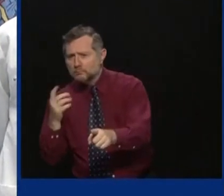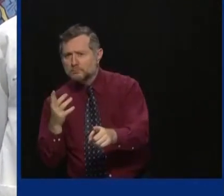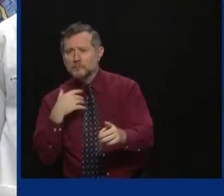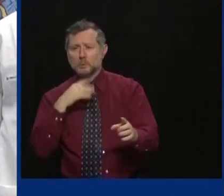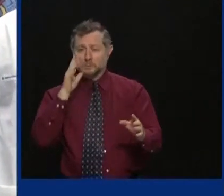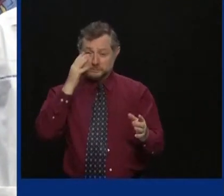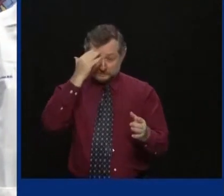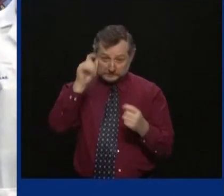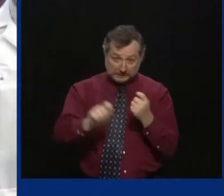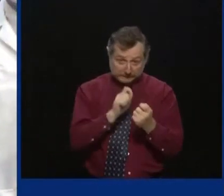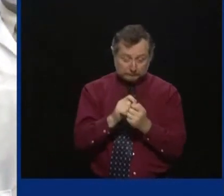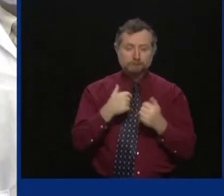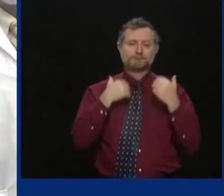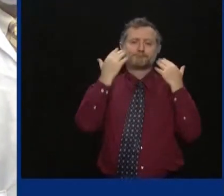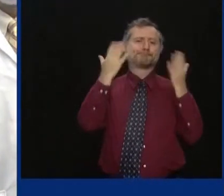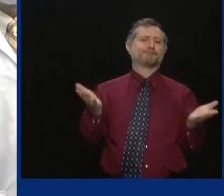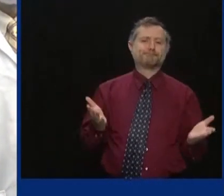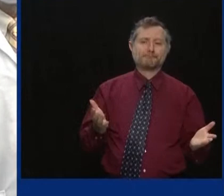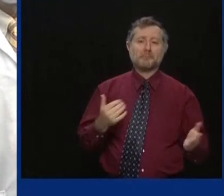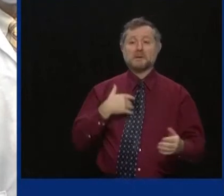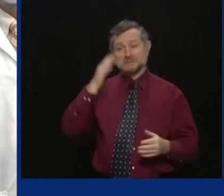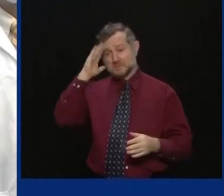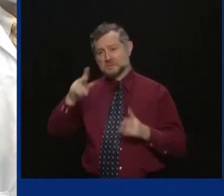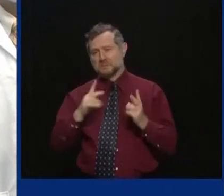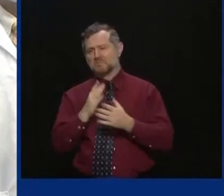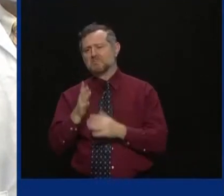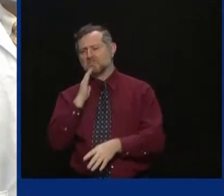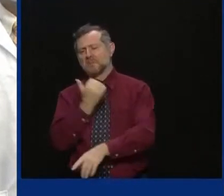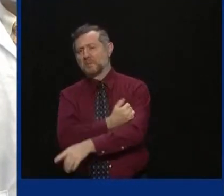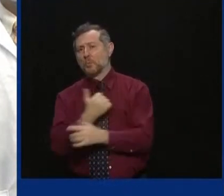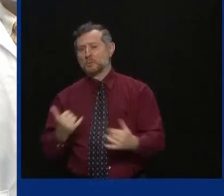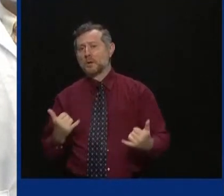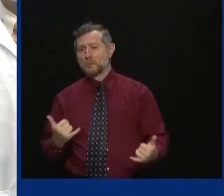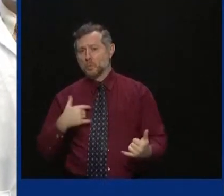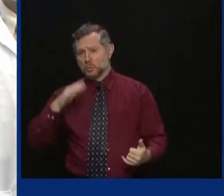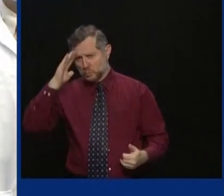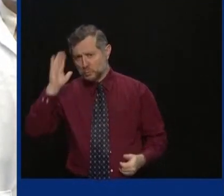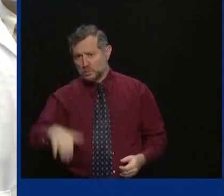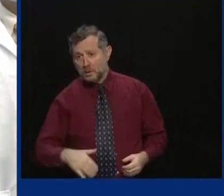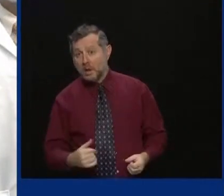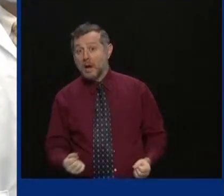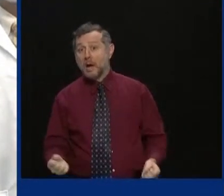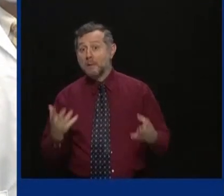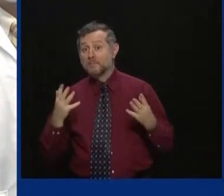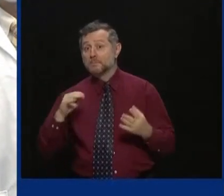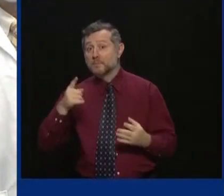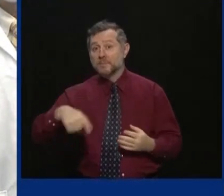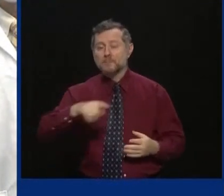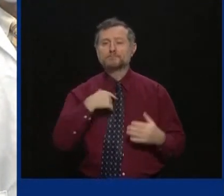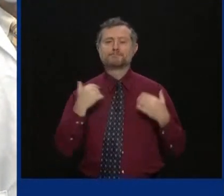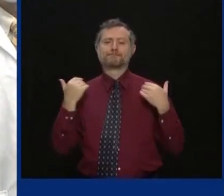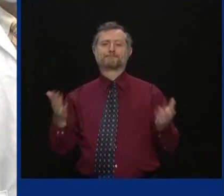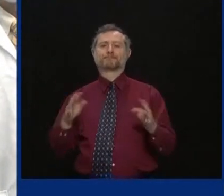EXPECTATIONS ARE. I WON'T HAVE A CLEAR NUMBER BECAUSE THERE'S A LAG TIME. THERE WILL BE PEOPLE VACCINATED